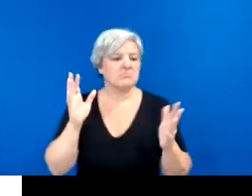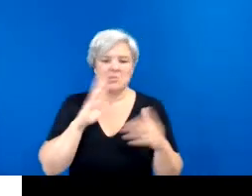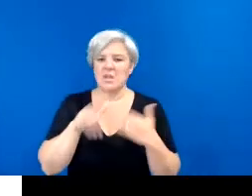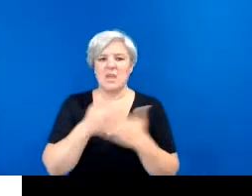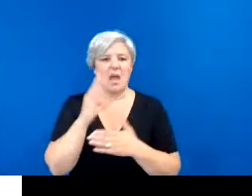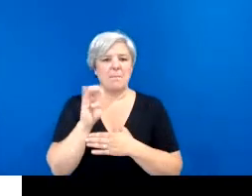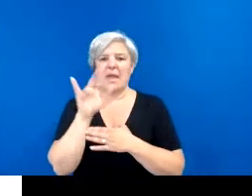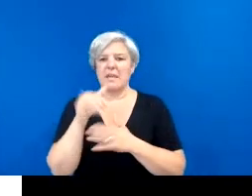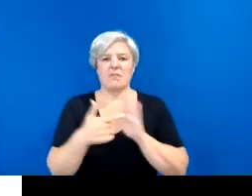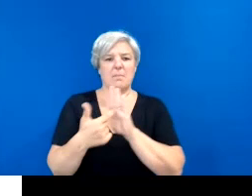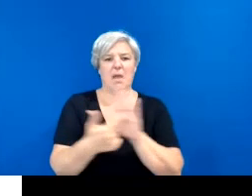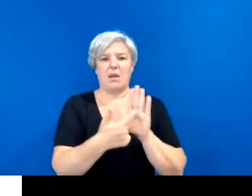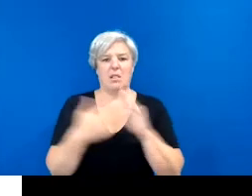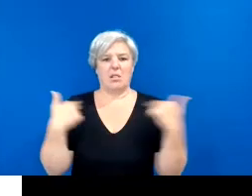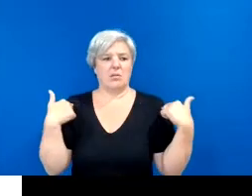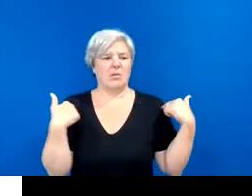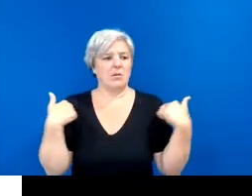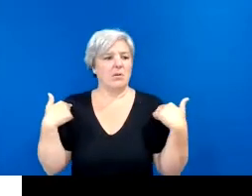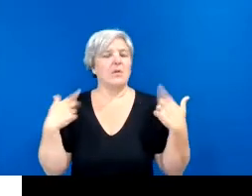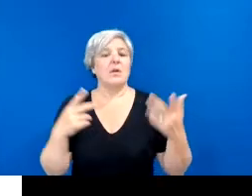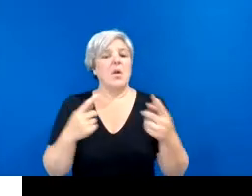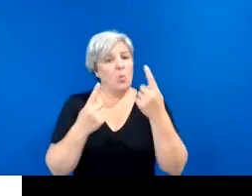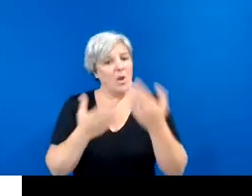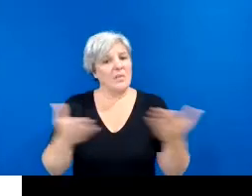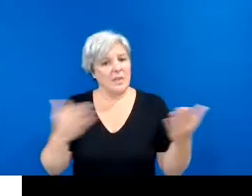And one thing I do want to say about these collections